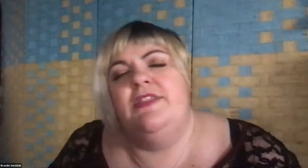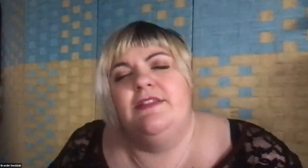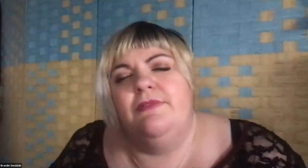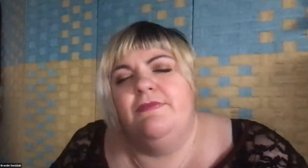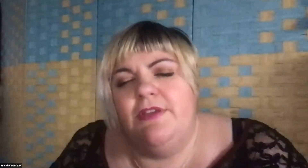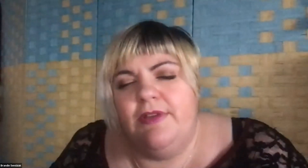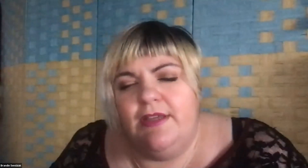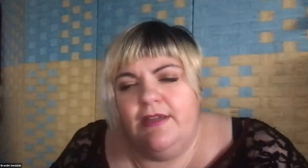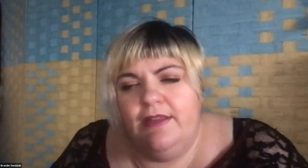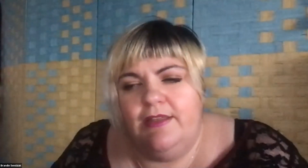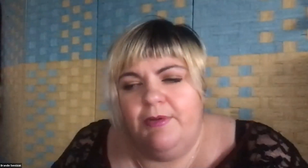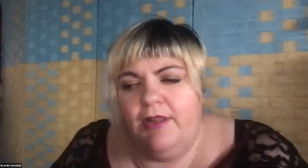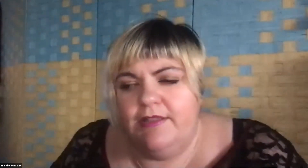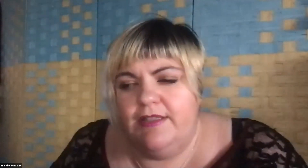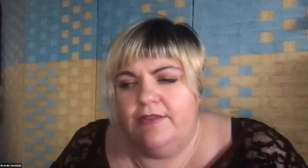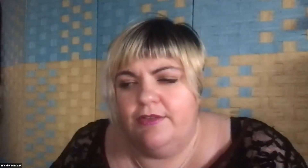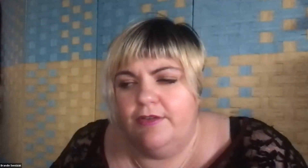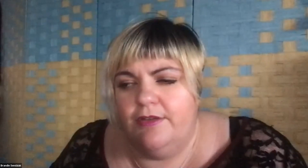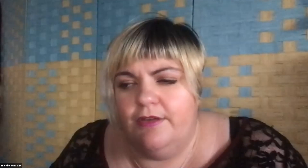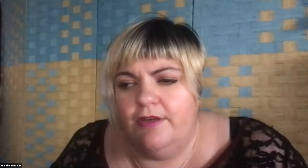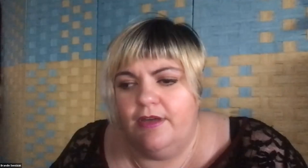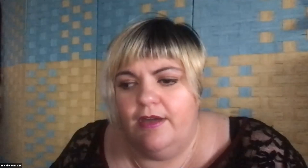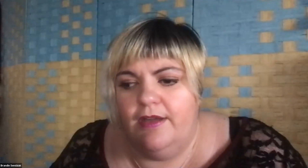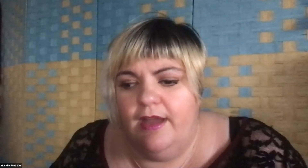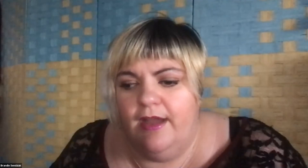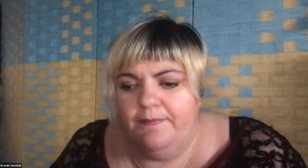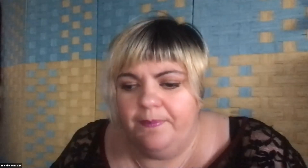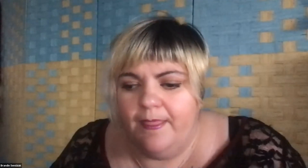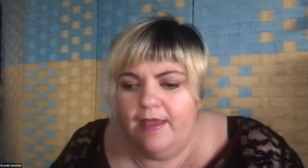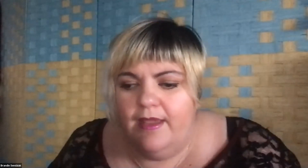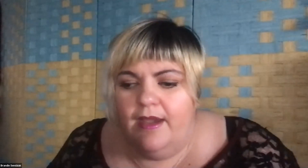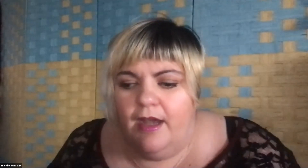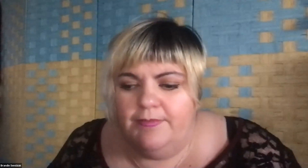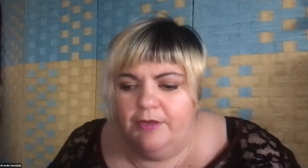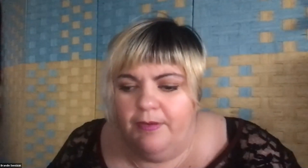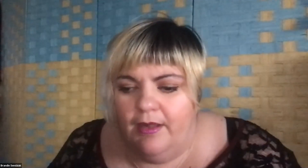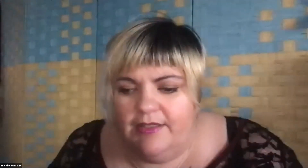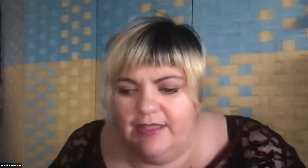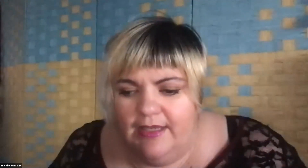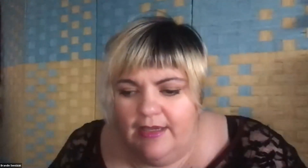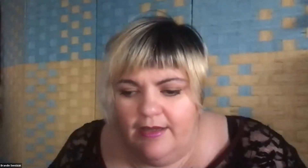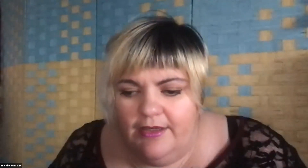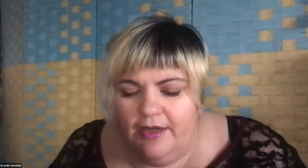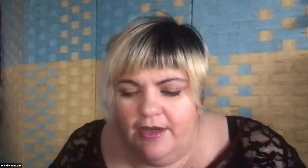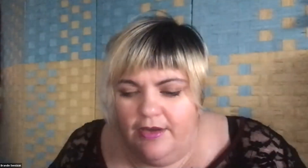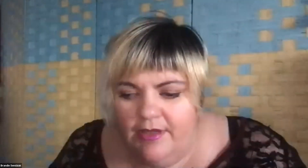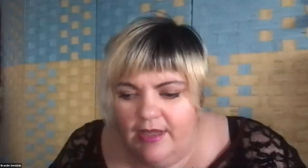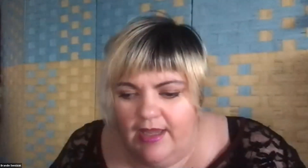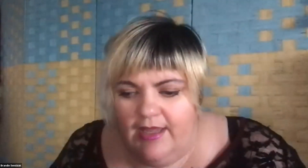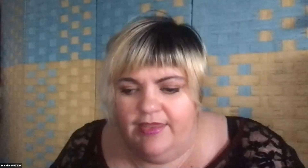us at nobody is disposable at Gmail dot com or you can go to our website and I believe the link is also in our toolkit.